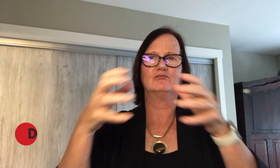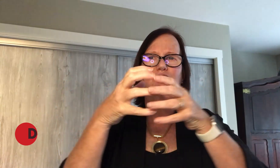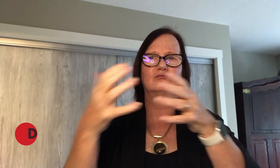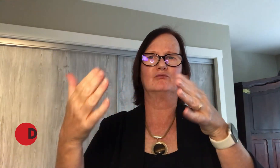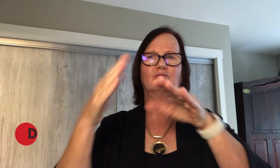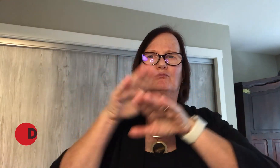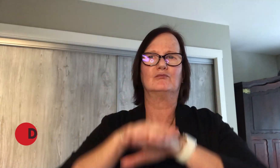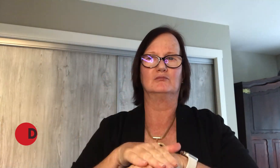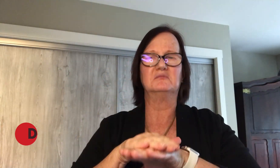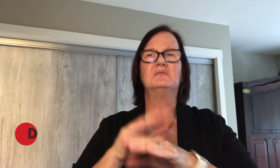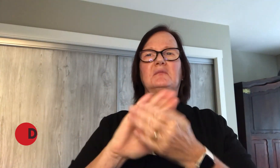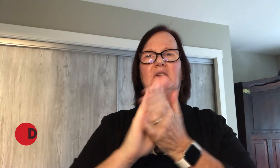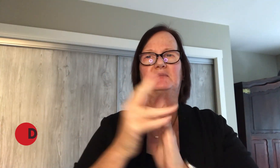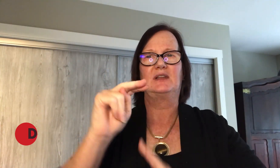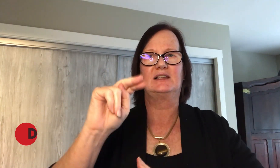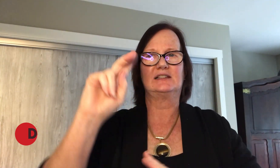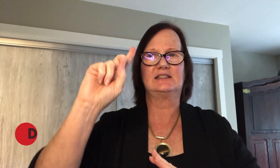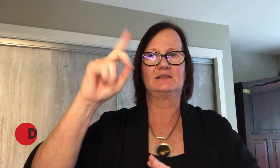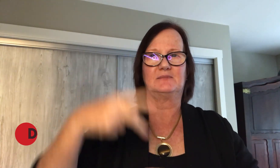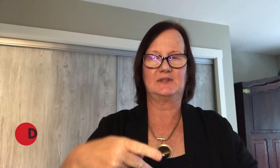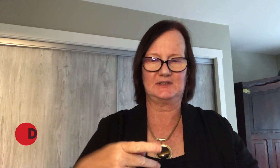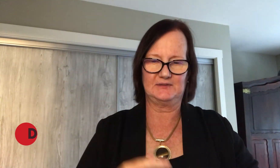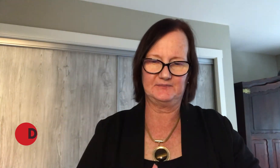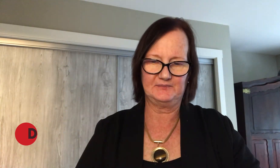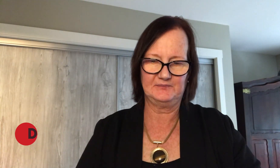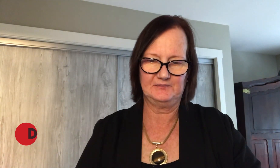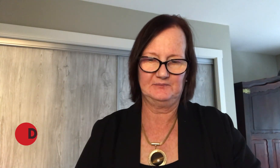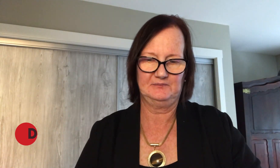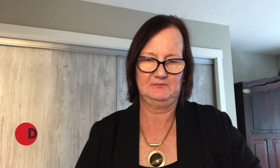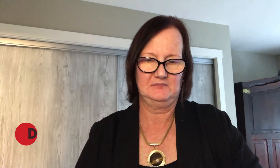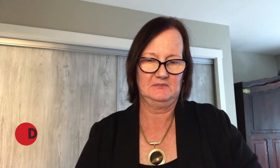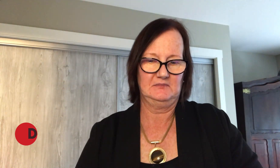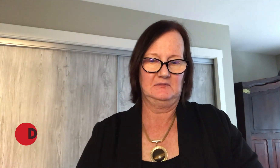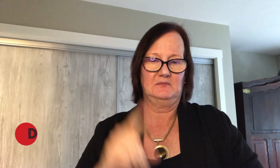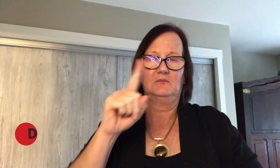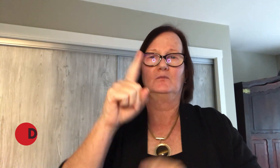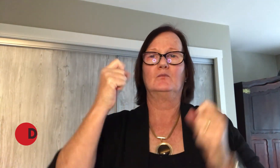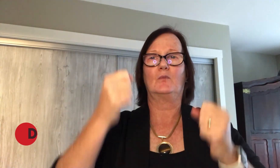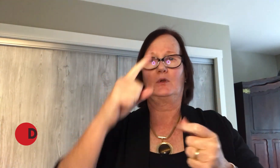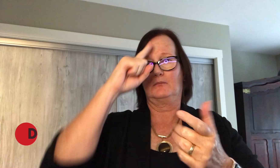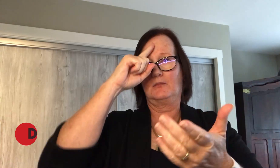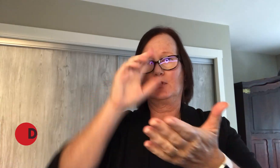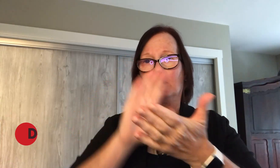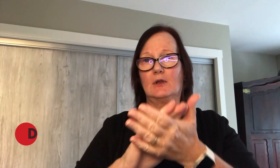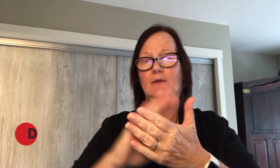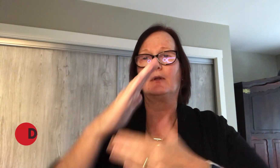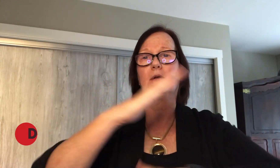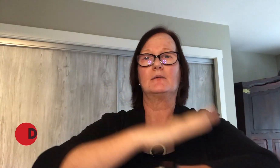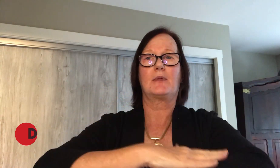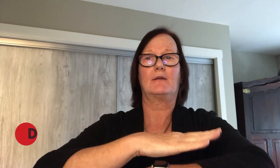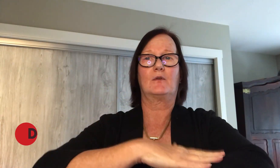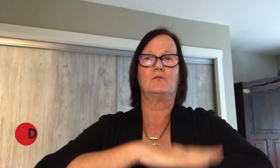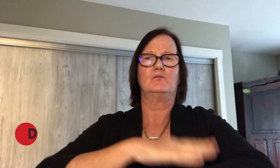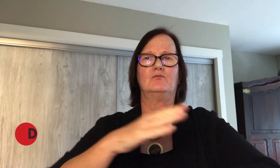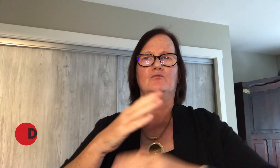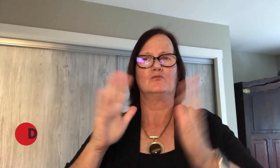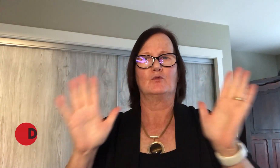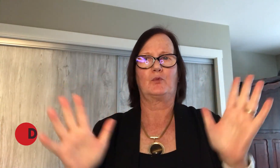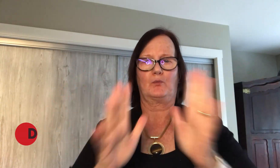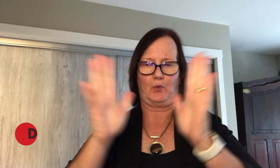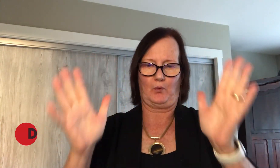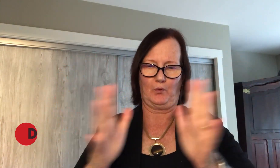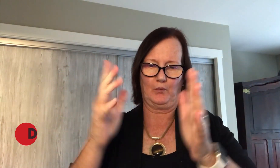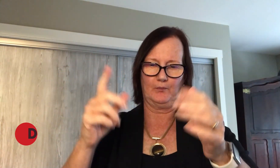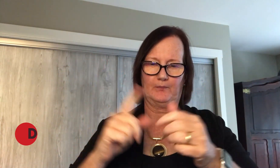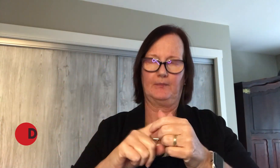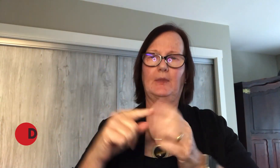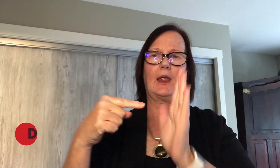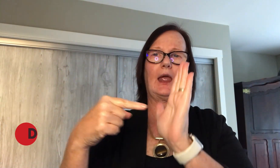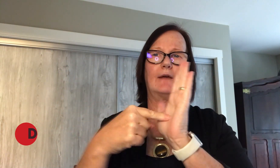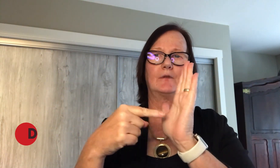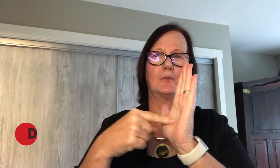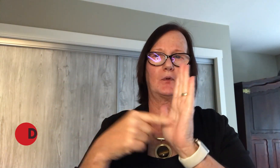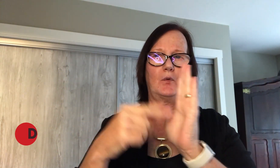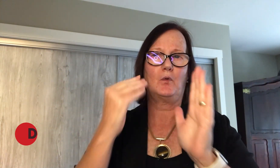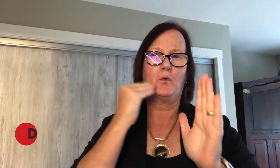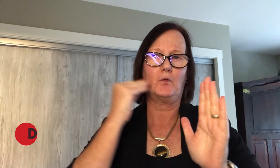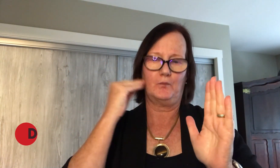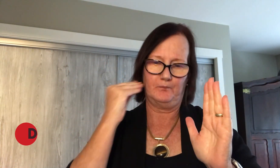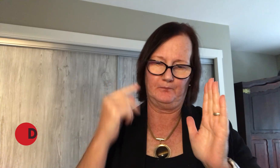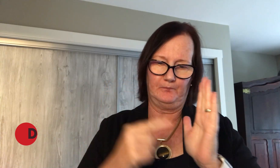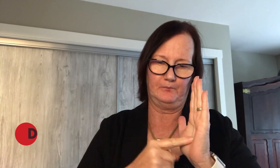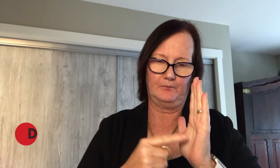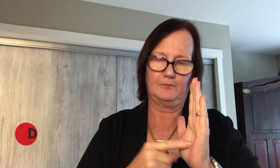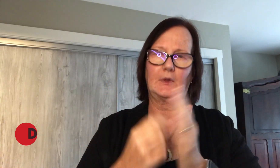They strongly believe in the platform to promote affordable homes, robust